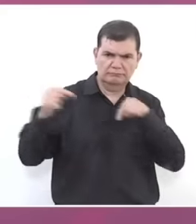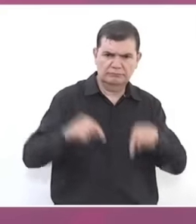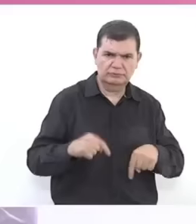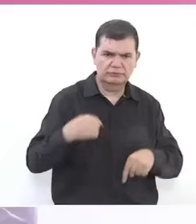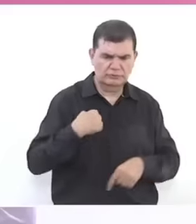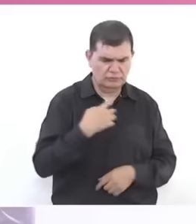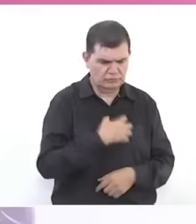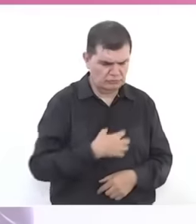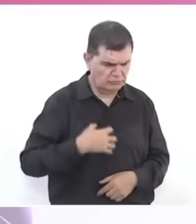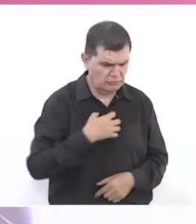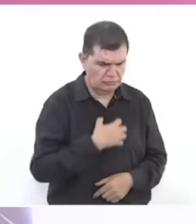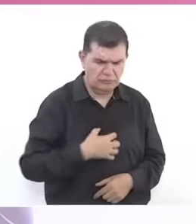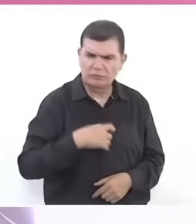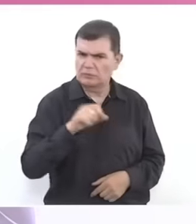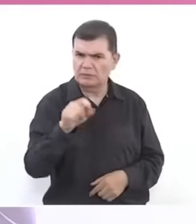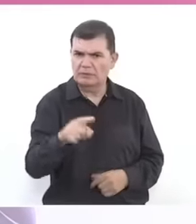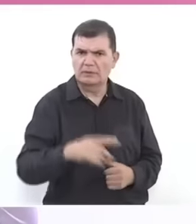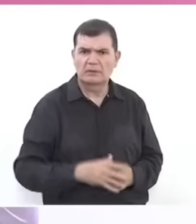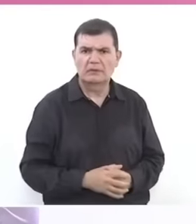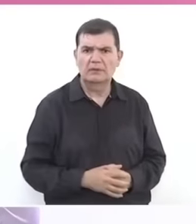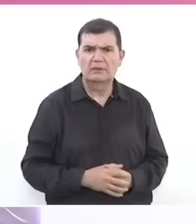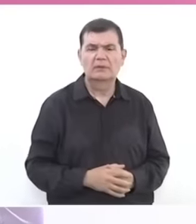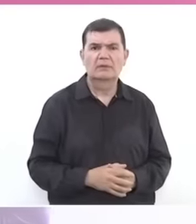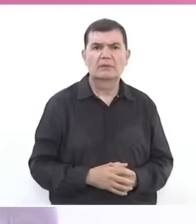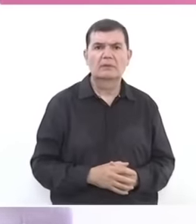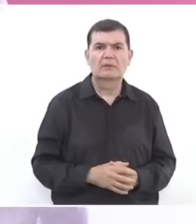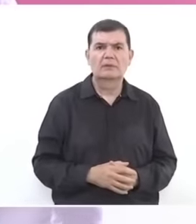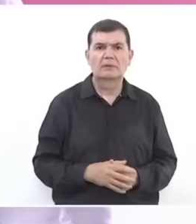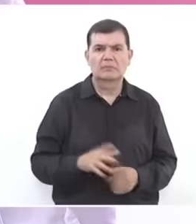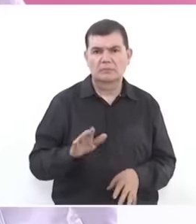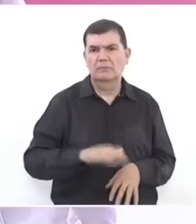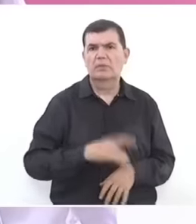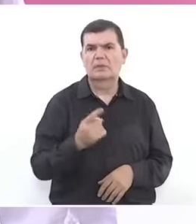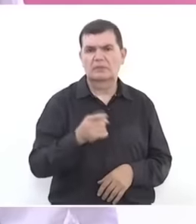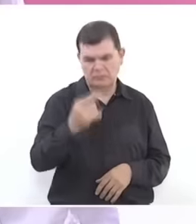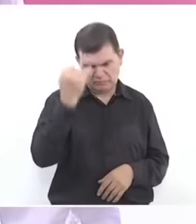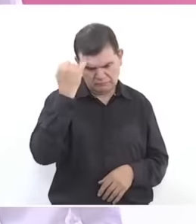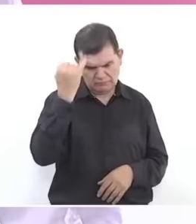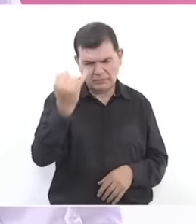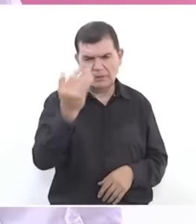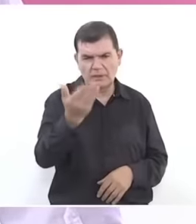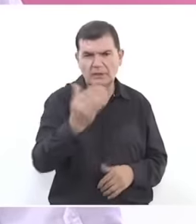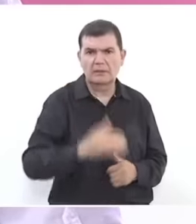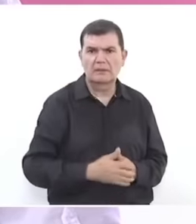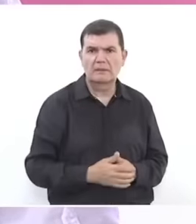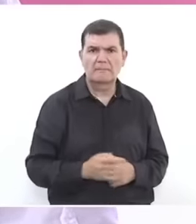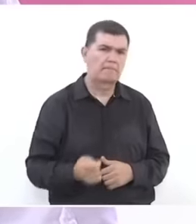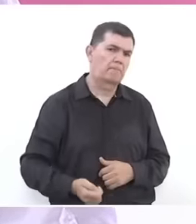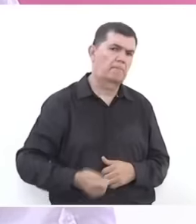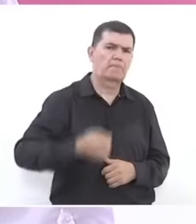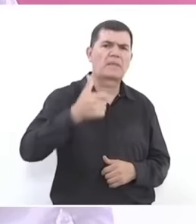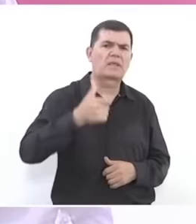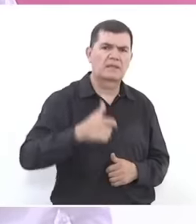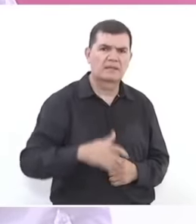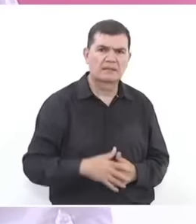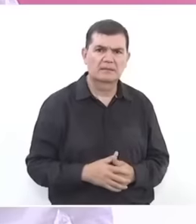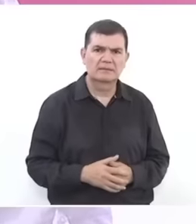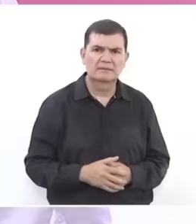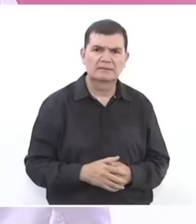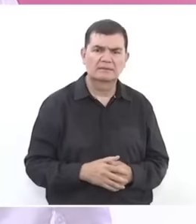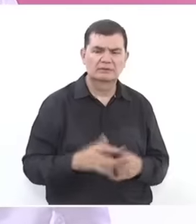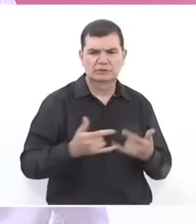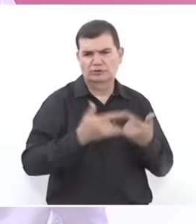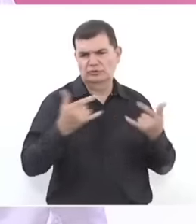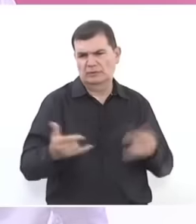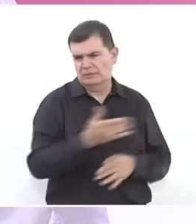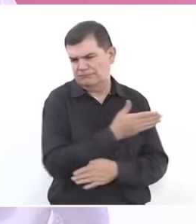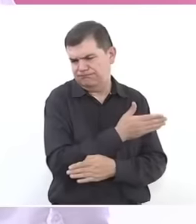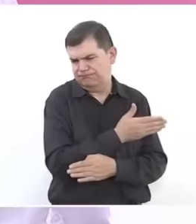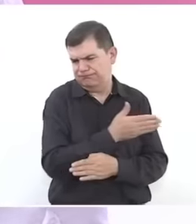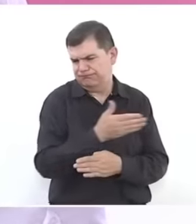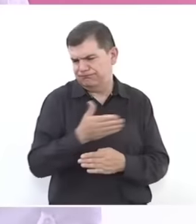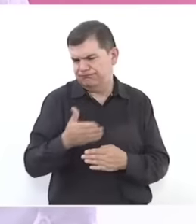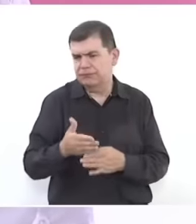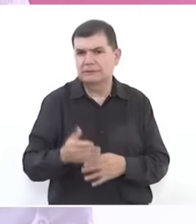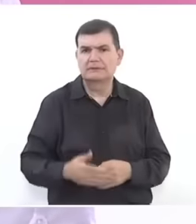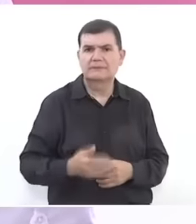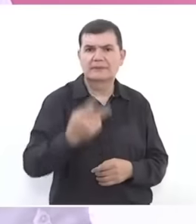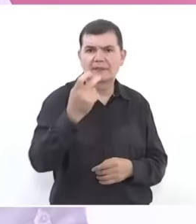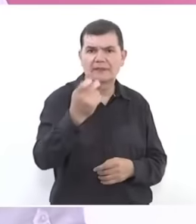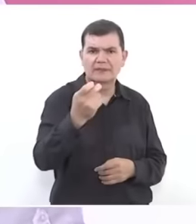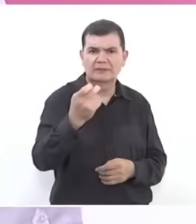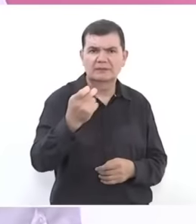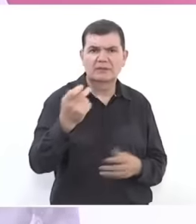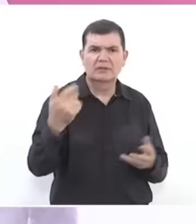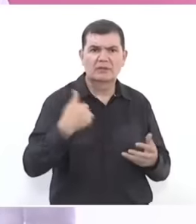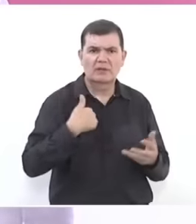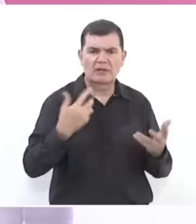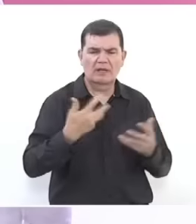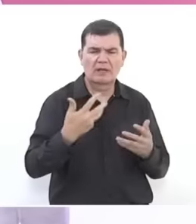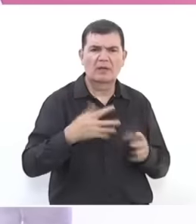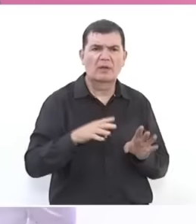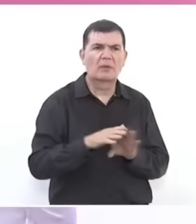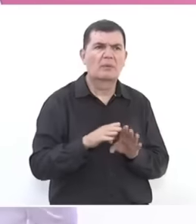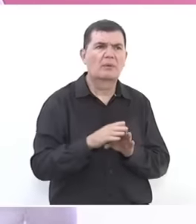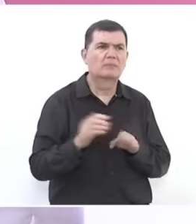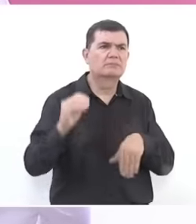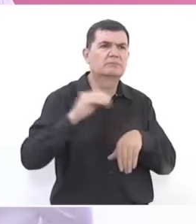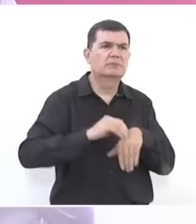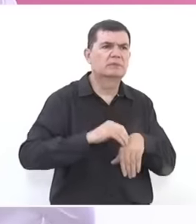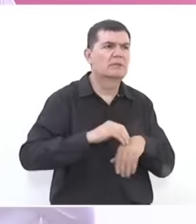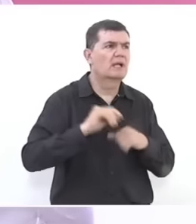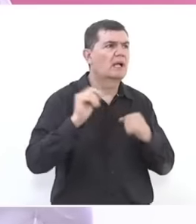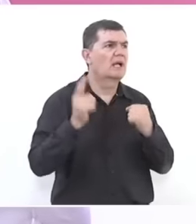also happy because imagine for the first time in history and we see this as something that is